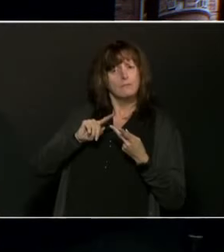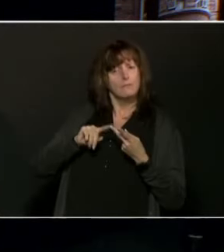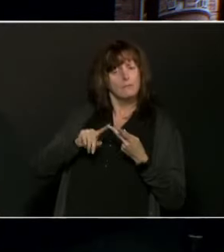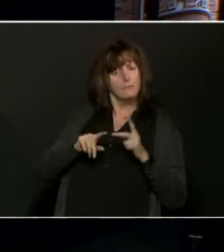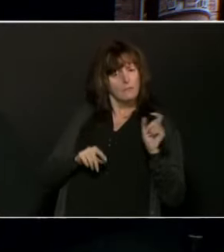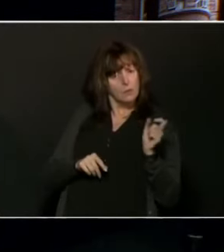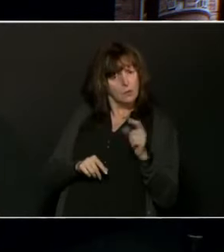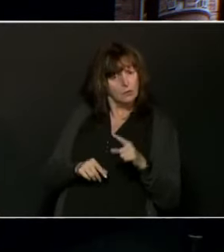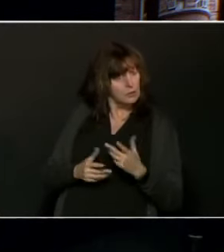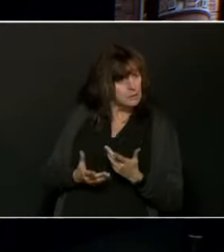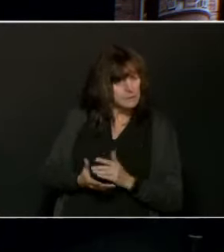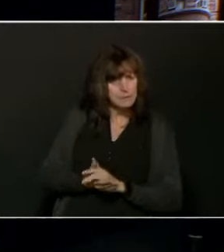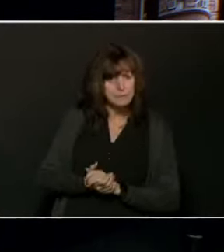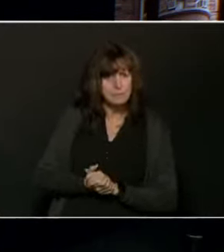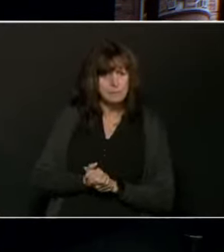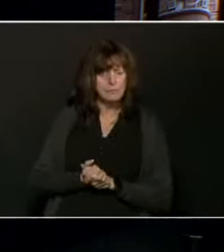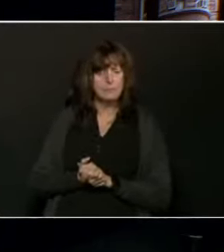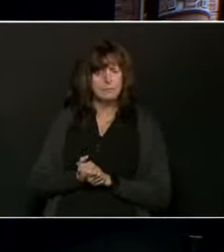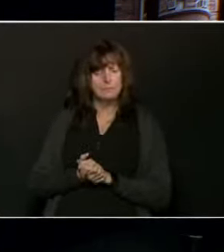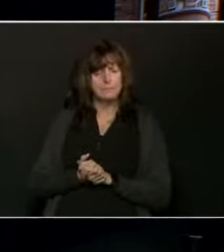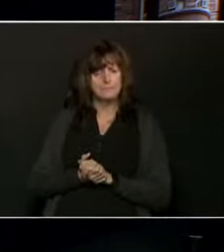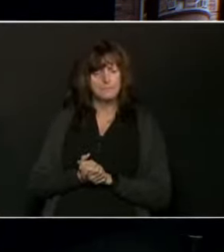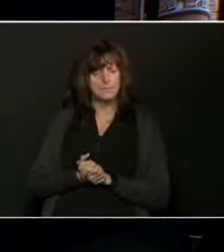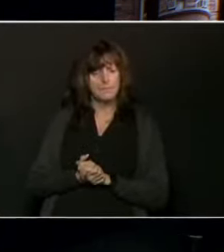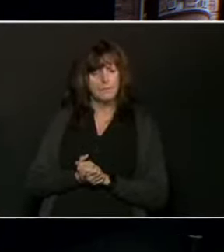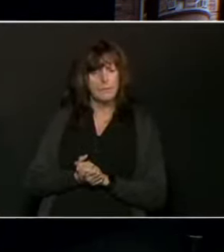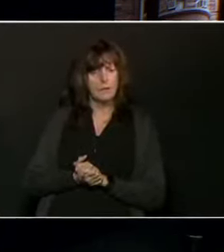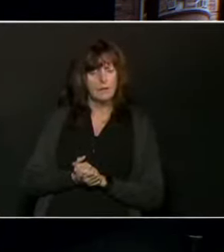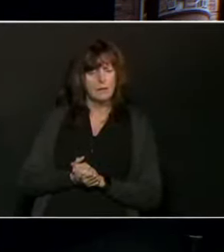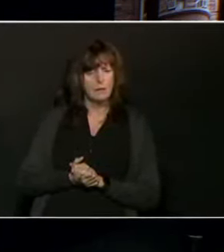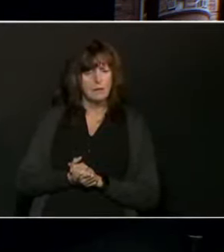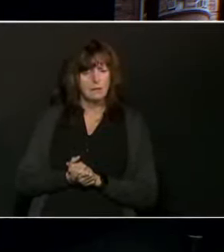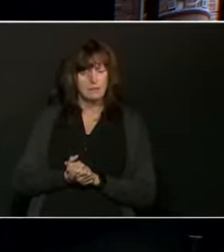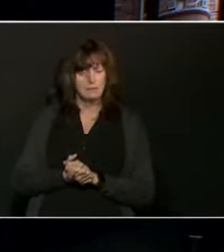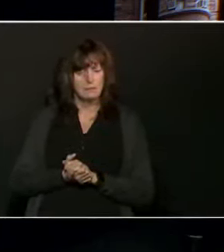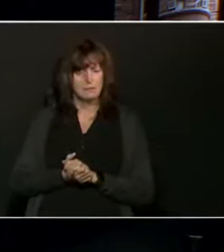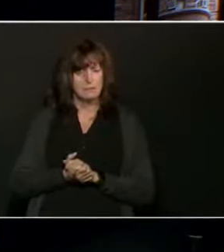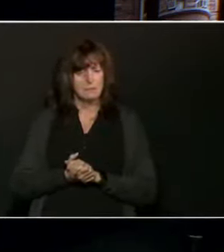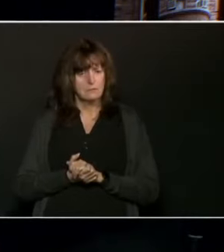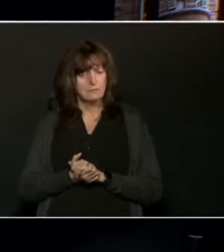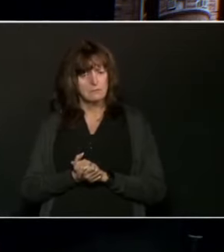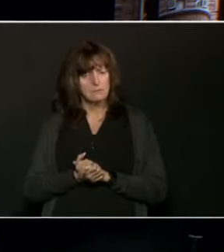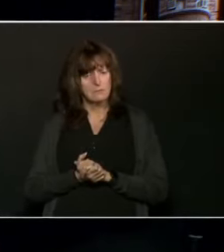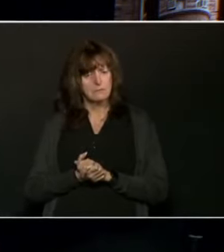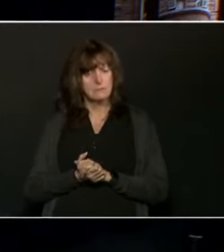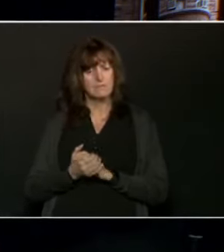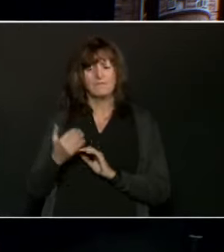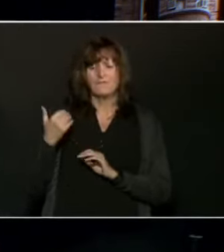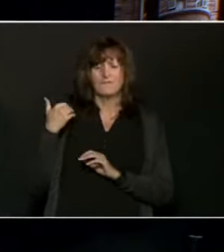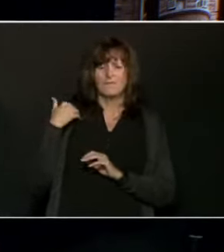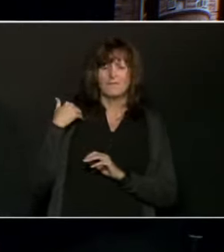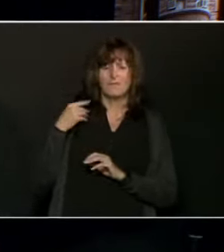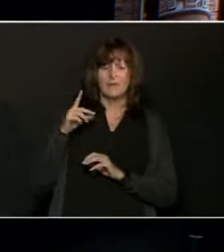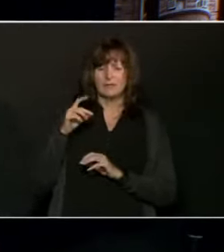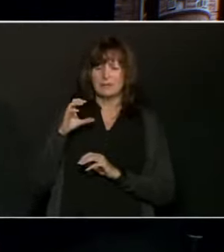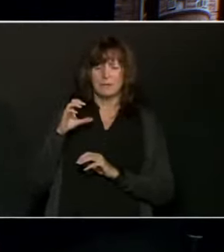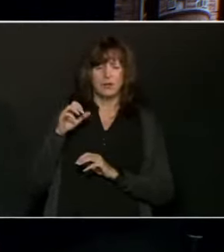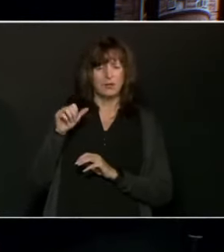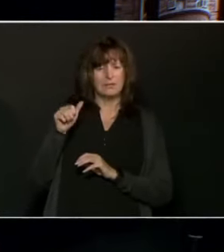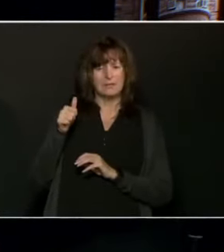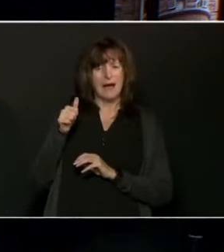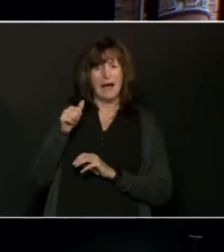Reporter: I WANTED TO ASK